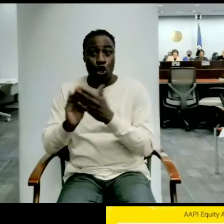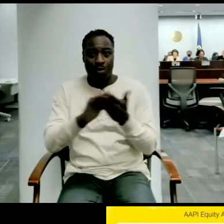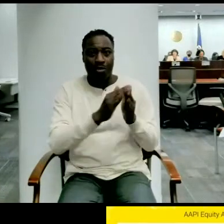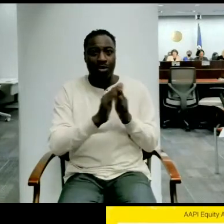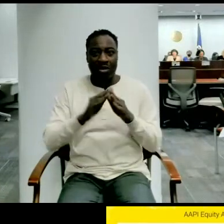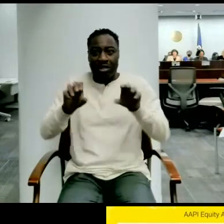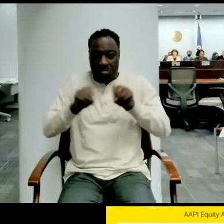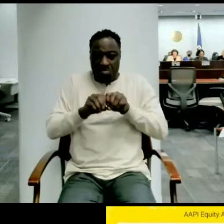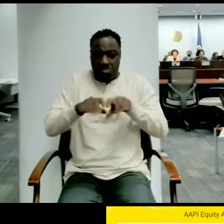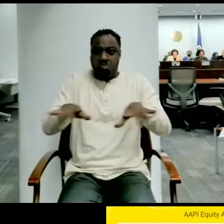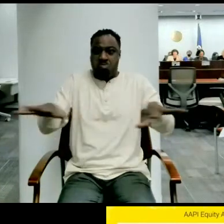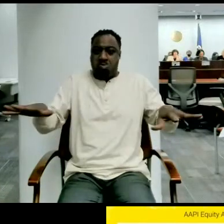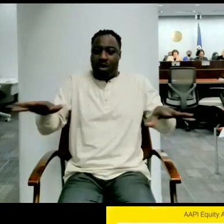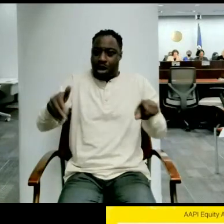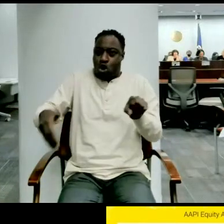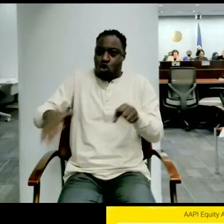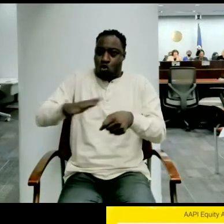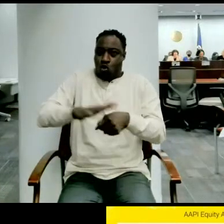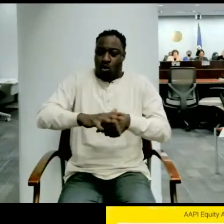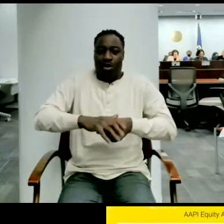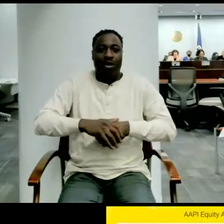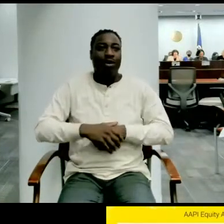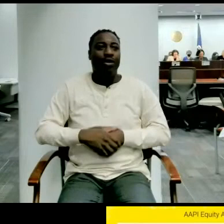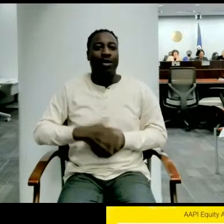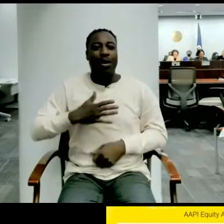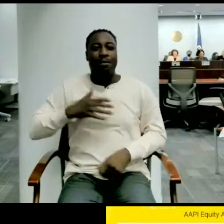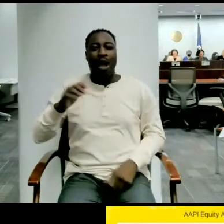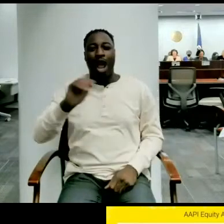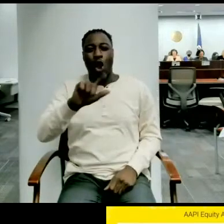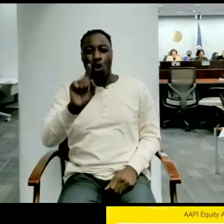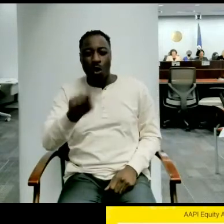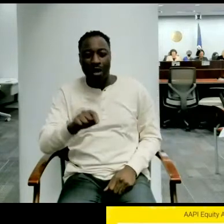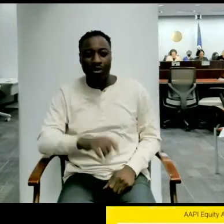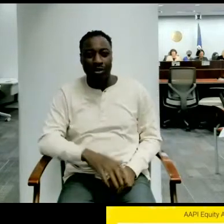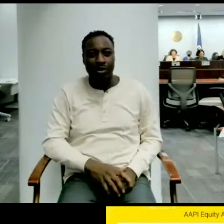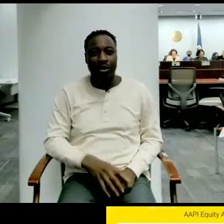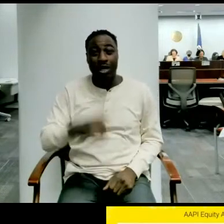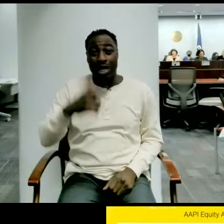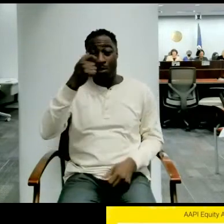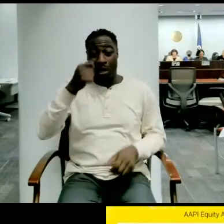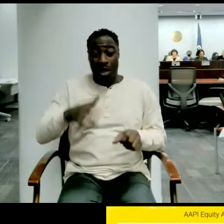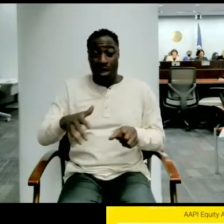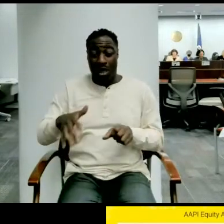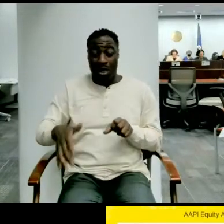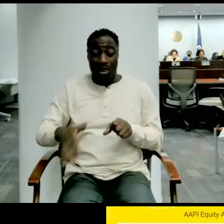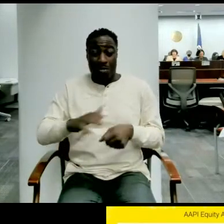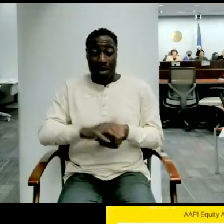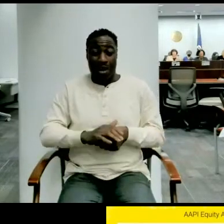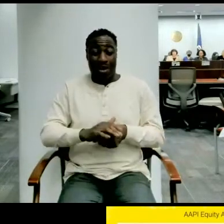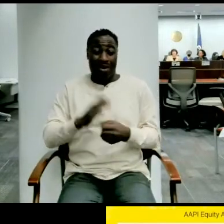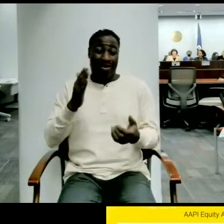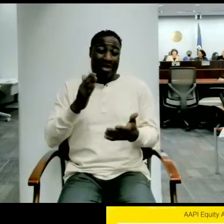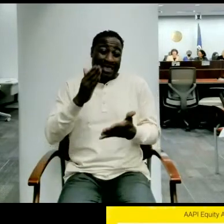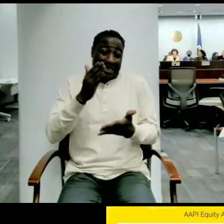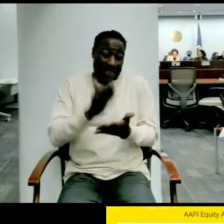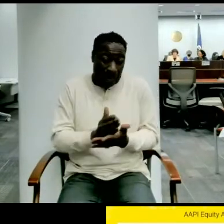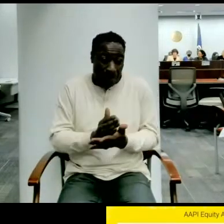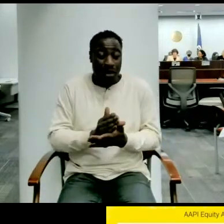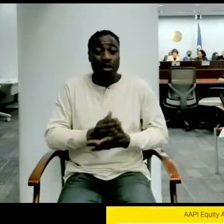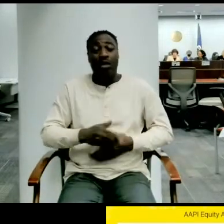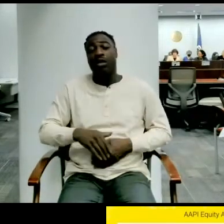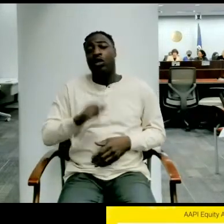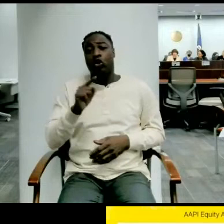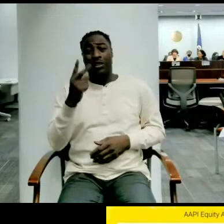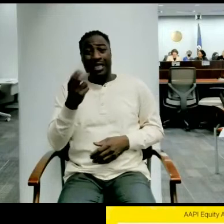So I guess my question is, given that the pandemic is receding are you seeing any signs for hope that